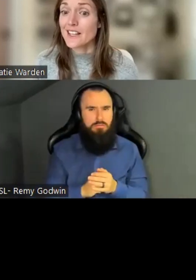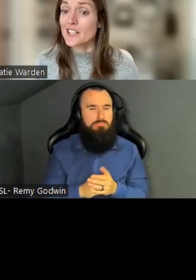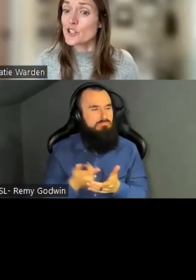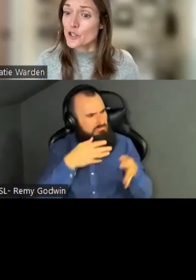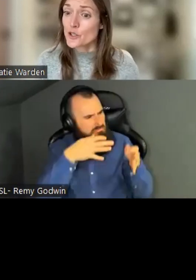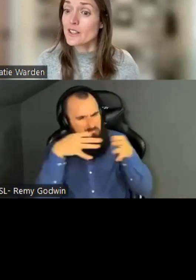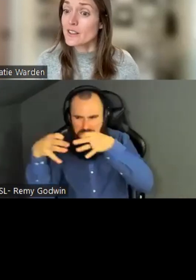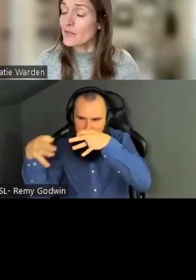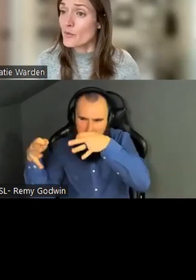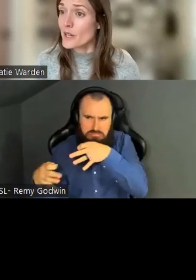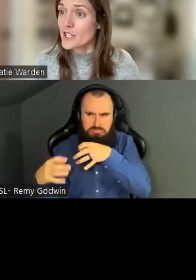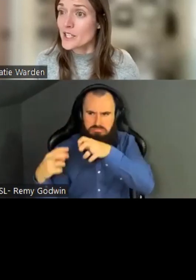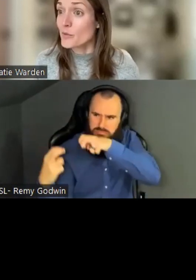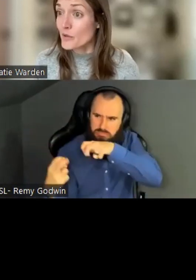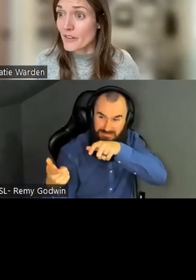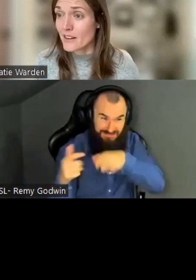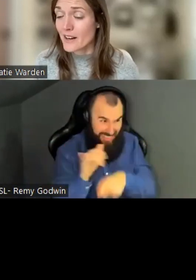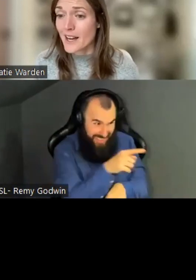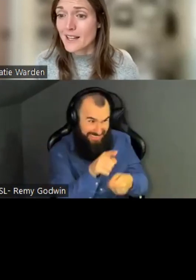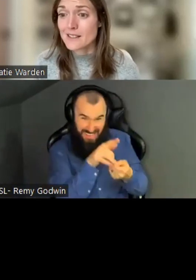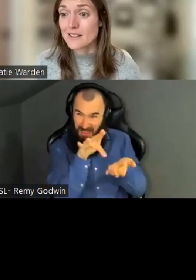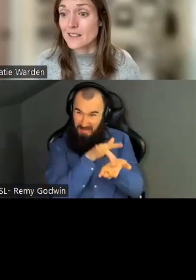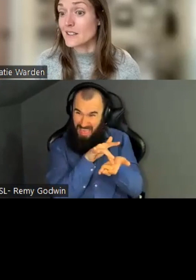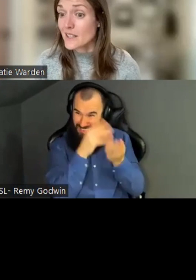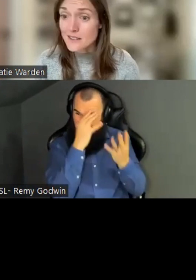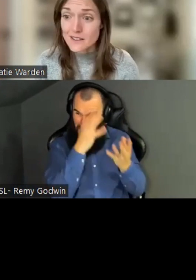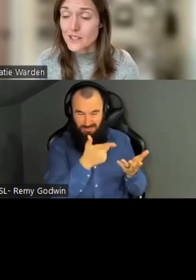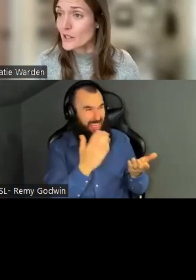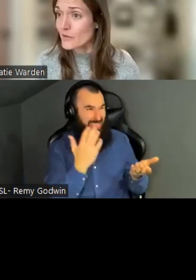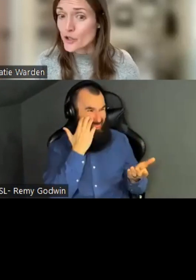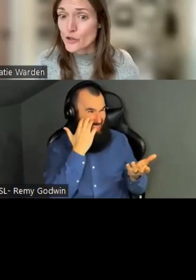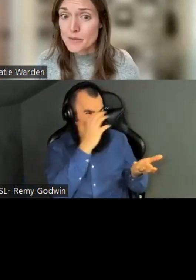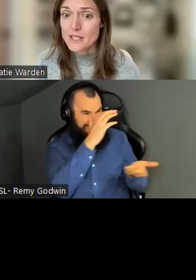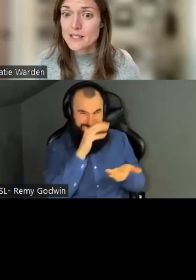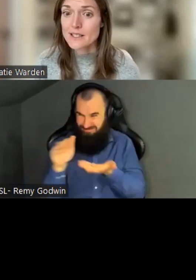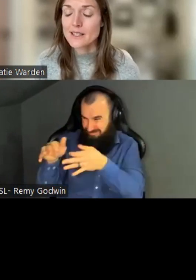They can ensure that the information the provider has is necessary for treatment.